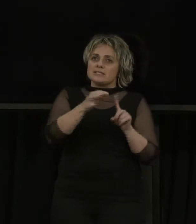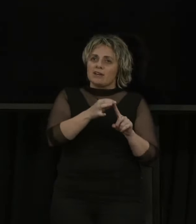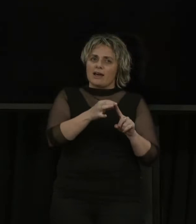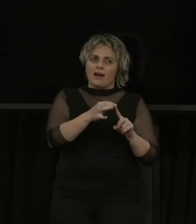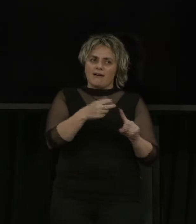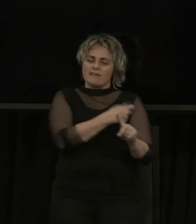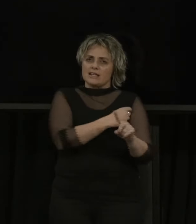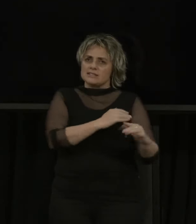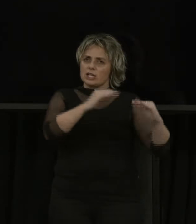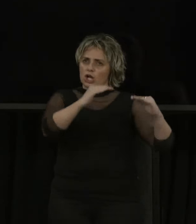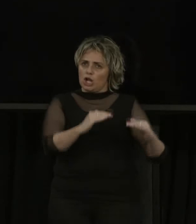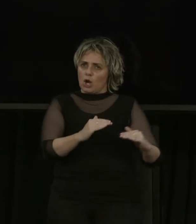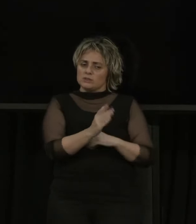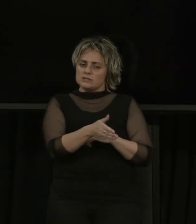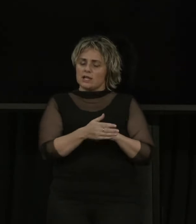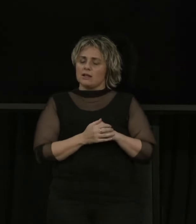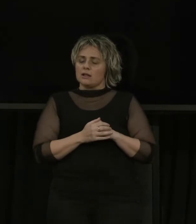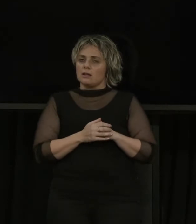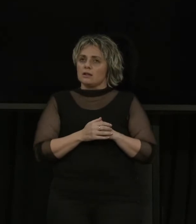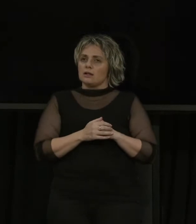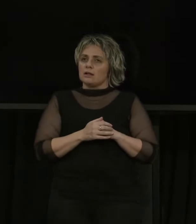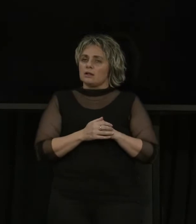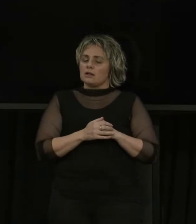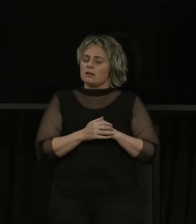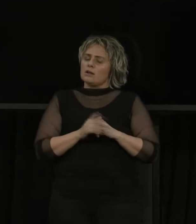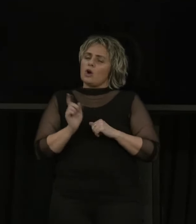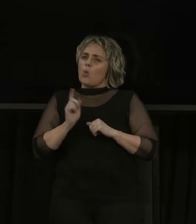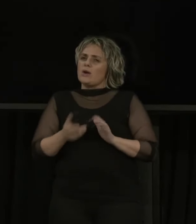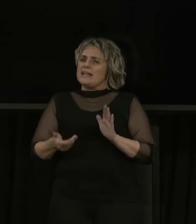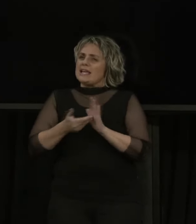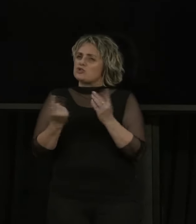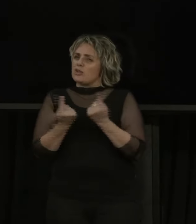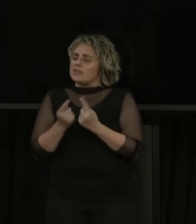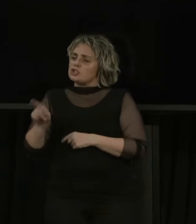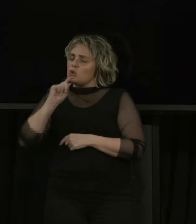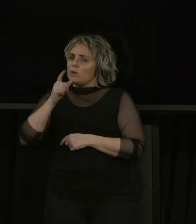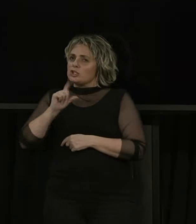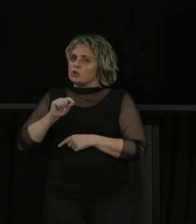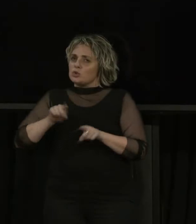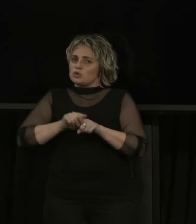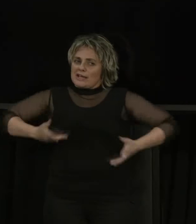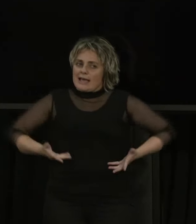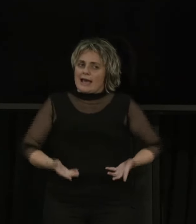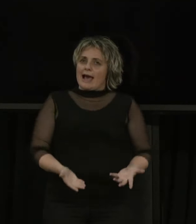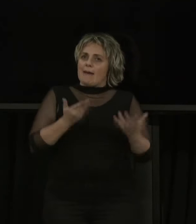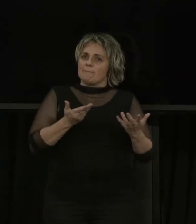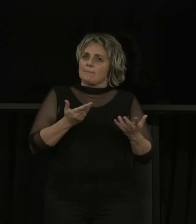Considering the restrictions for specific Parra Pacifica and